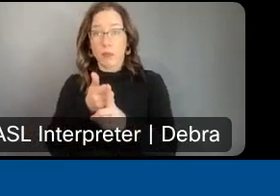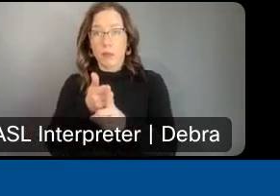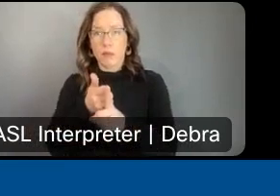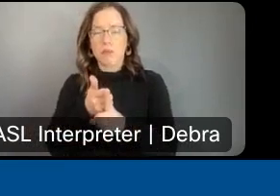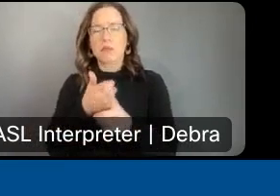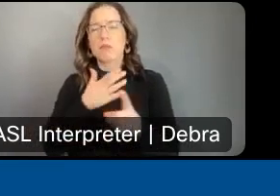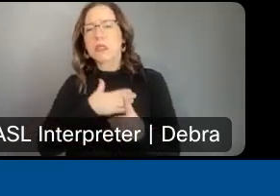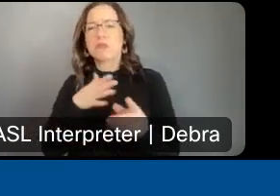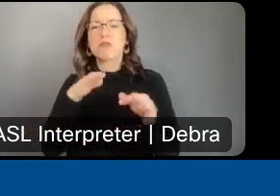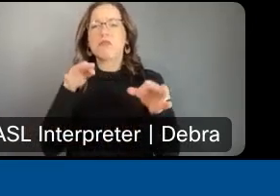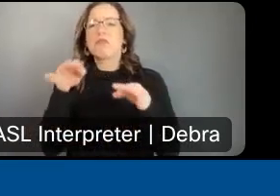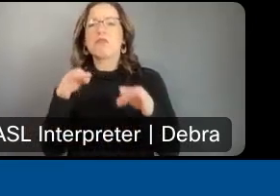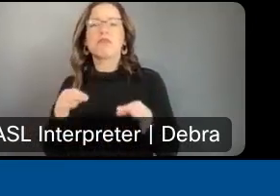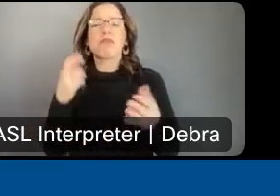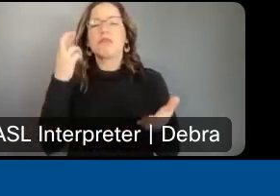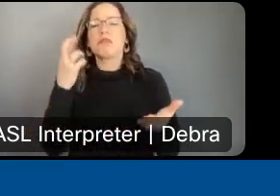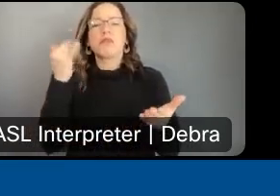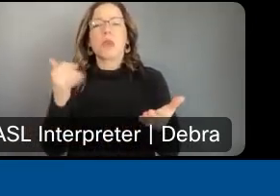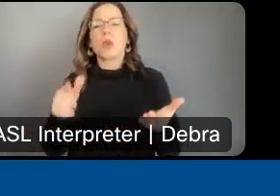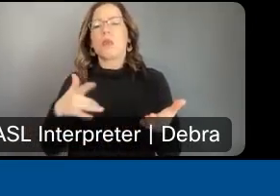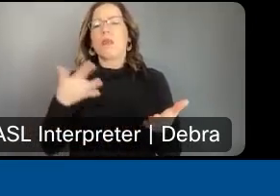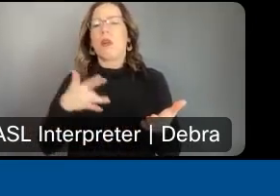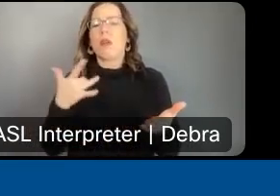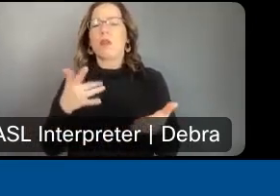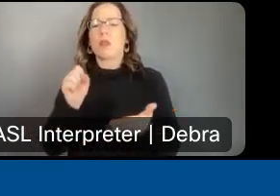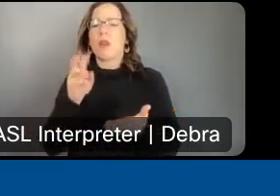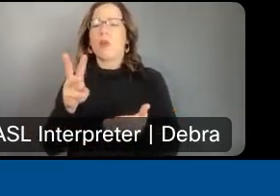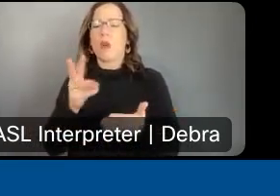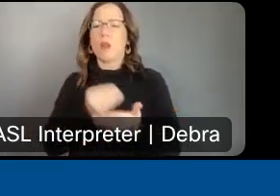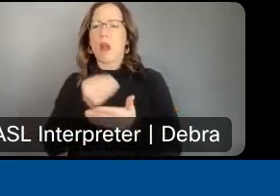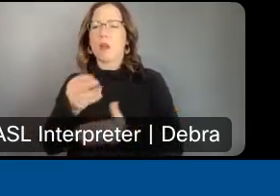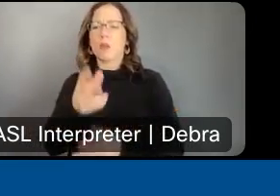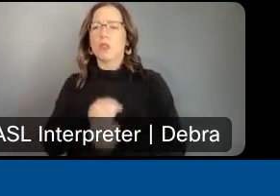kind of explain why you felt the software acquisition guide is needed.